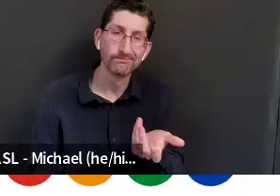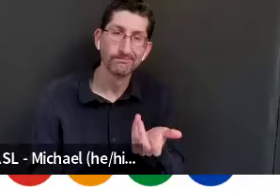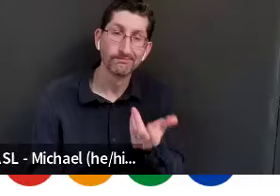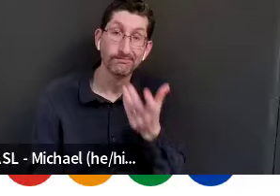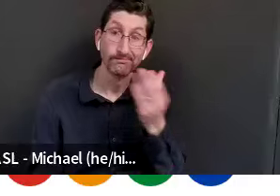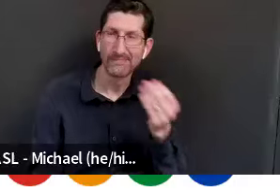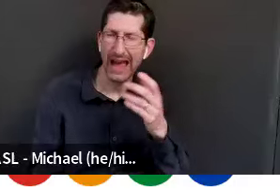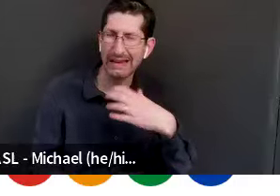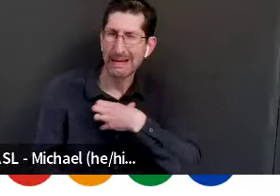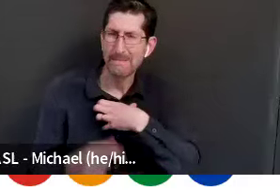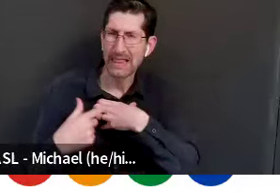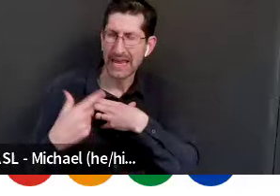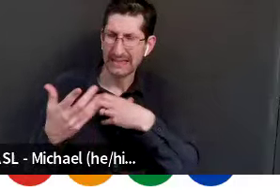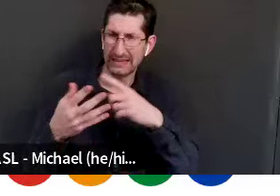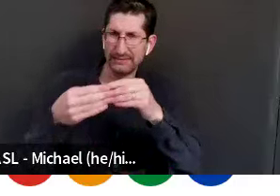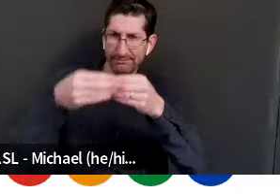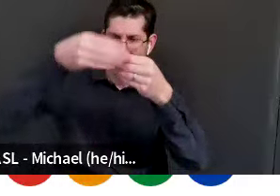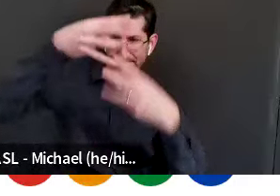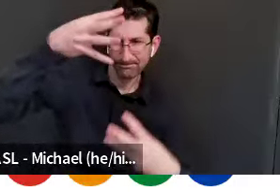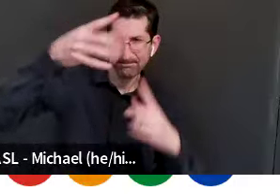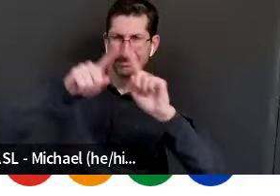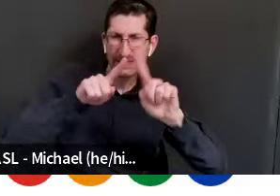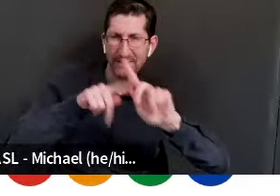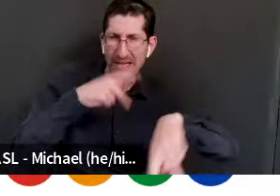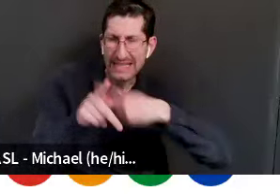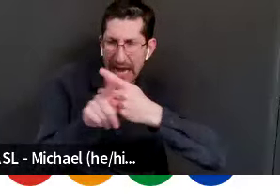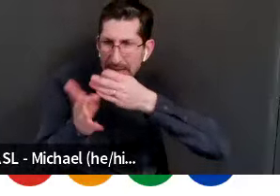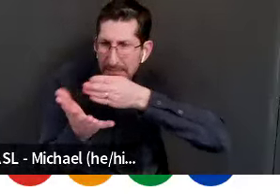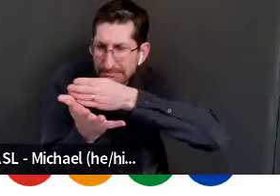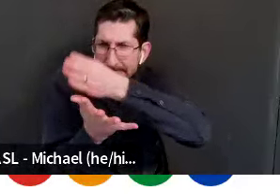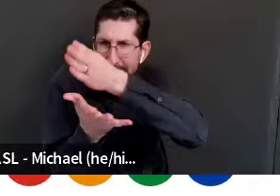COMPLAINTS, AND THE RATES OF COMPLAINTS. ALSO, LOOKING MORE DEEPLY AT THE